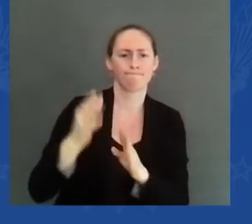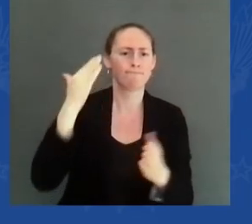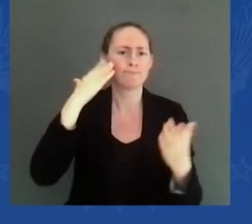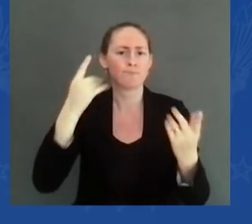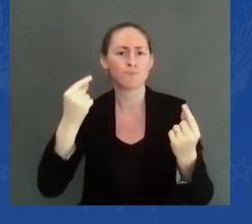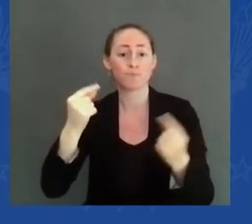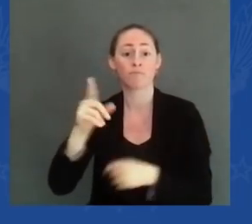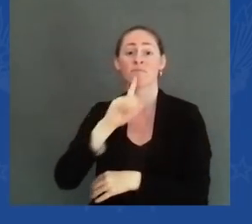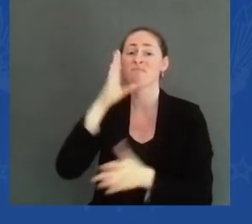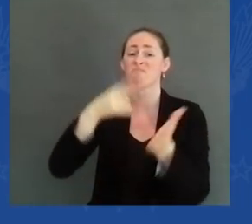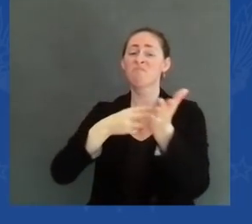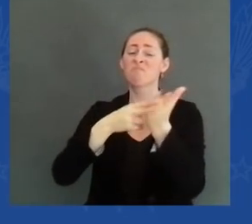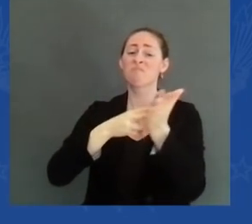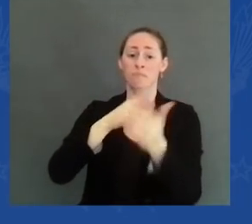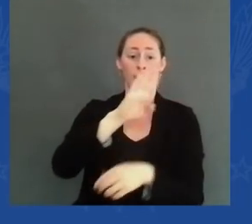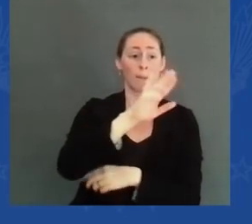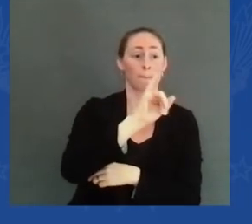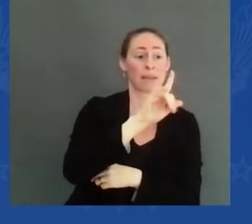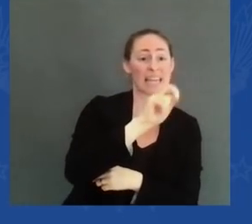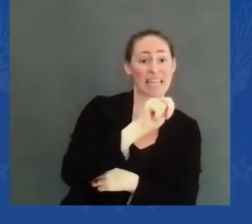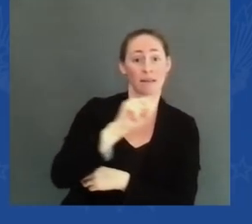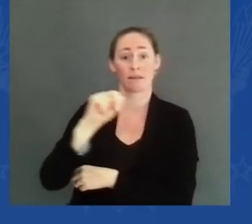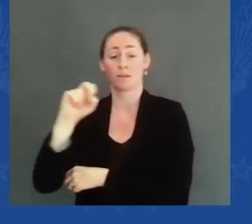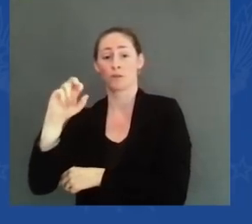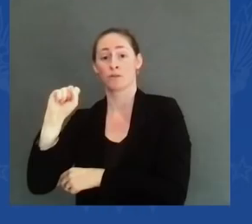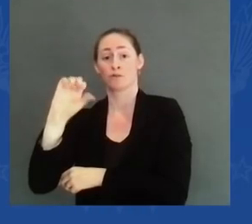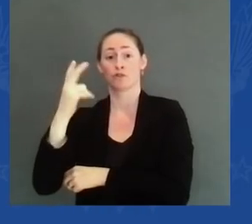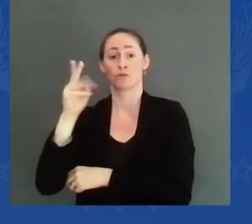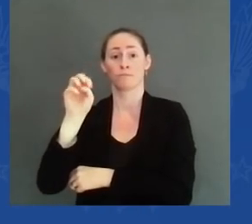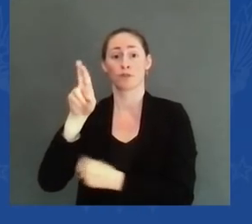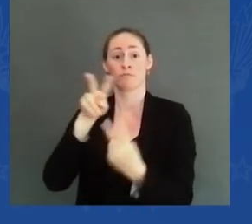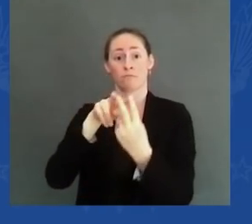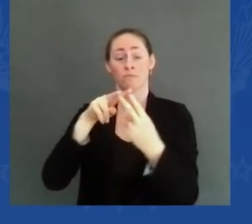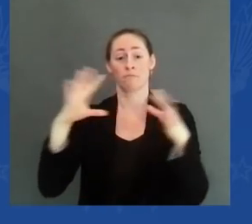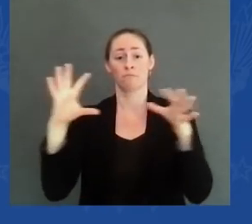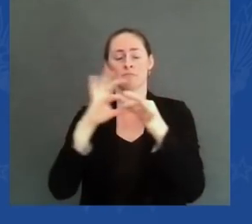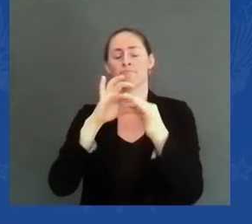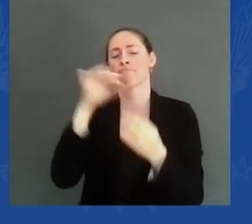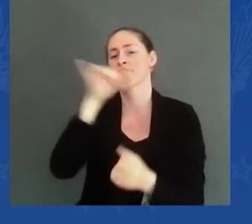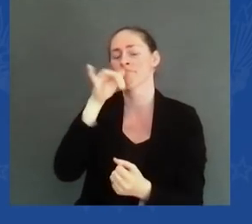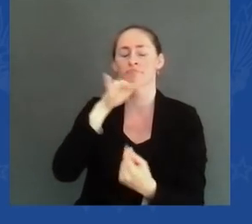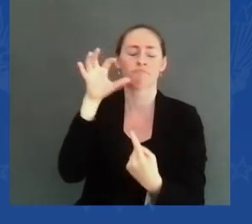Senator Schumer: Thank you. Well, thank you. Thank you, Governor Hochul,